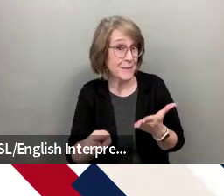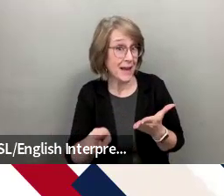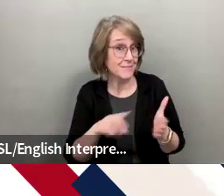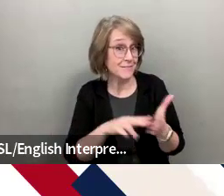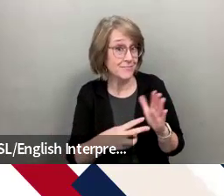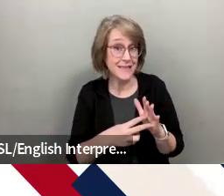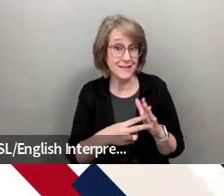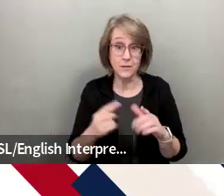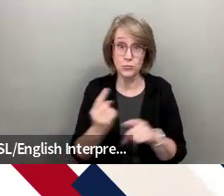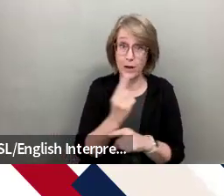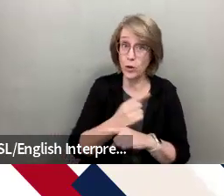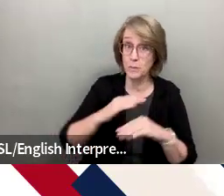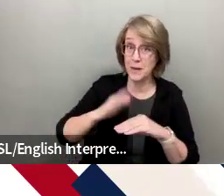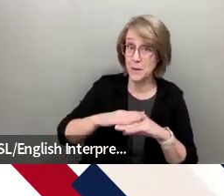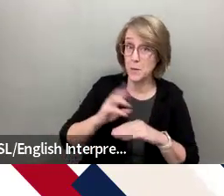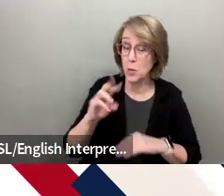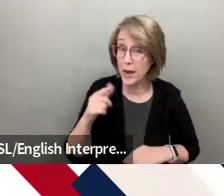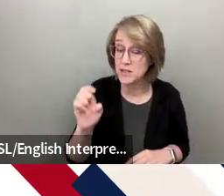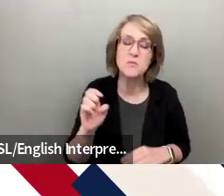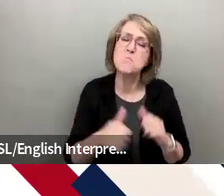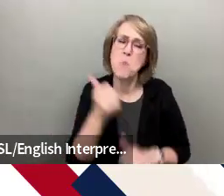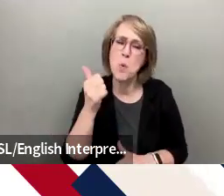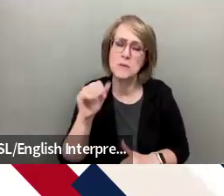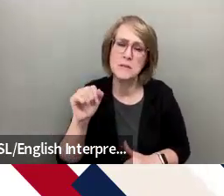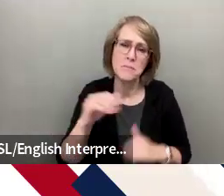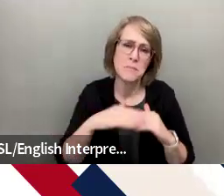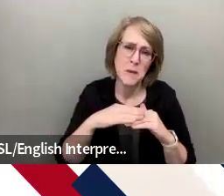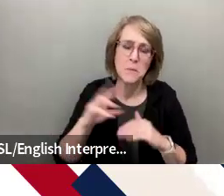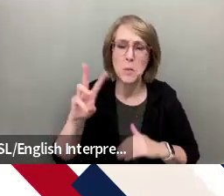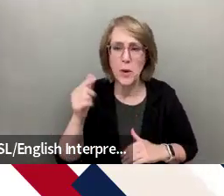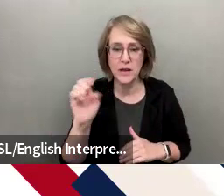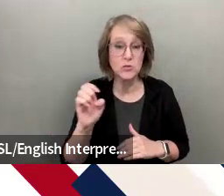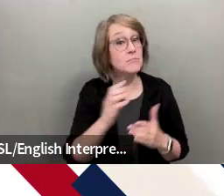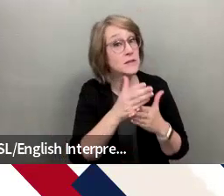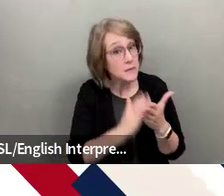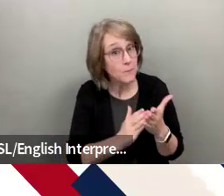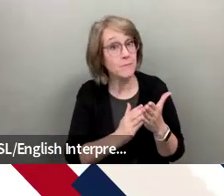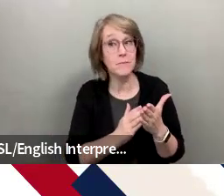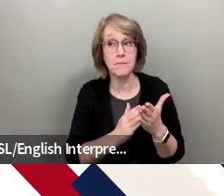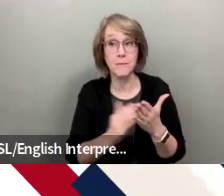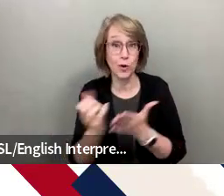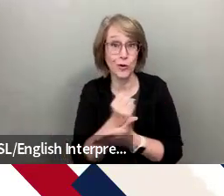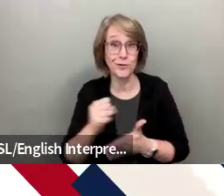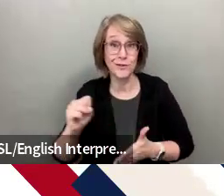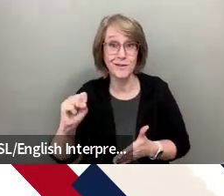YOU KNOW MAJORITY STARTING AT MINIMUM WAGE AND SOME FORTUNATE ENOUGH TO WORK AROUND $25